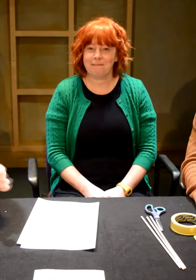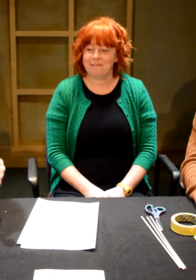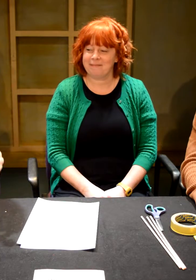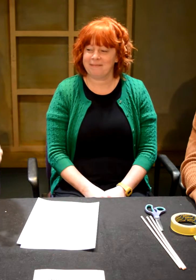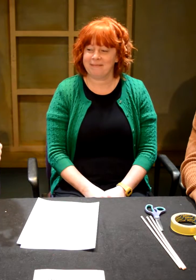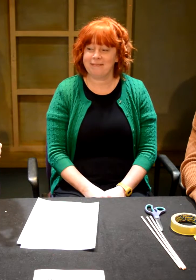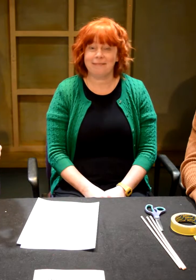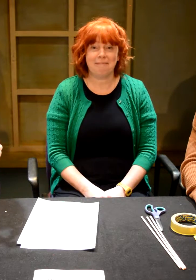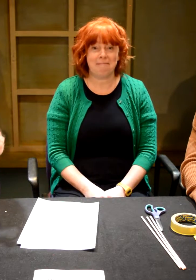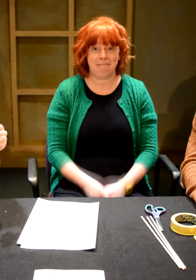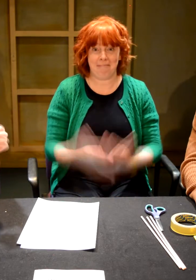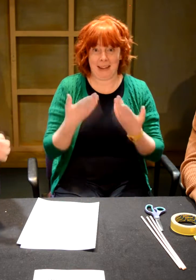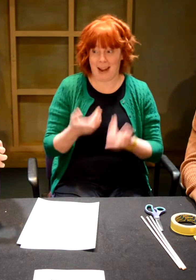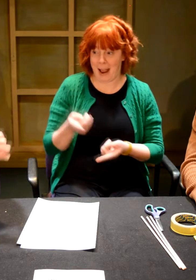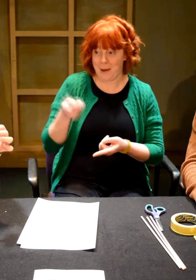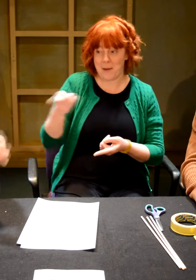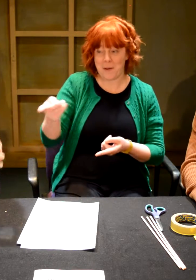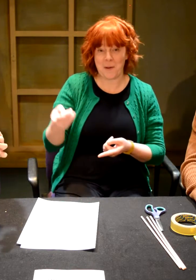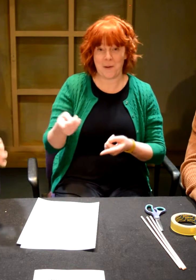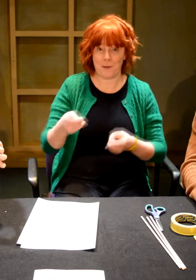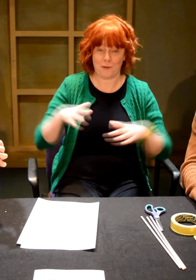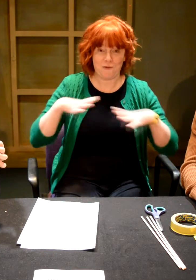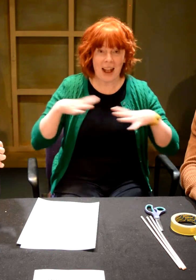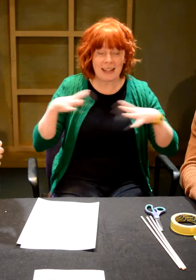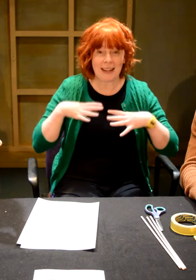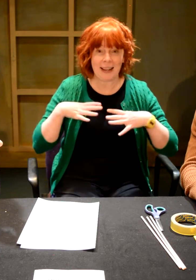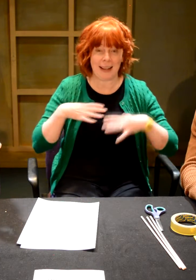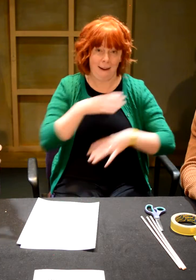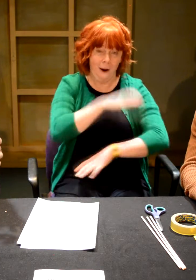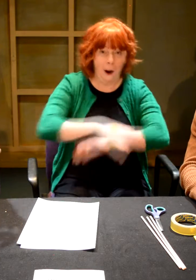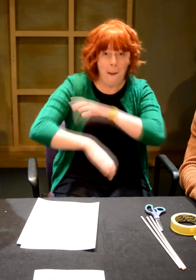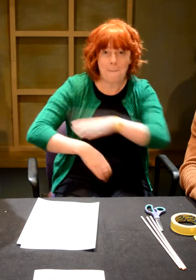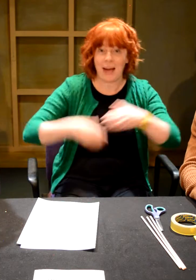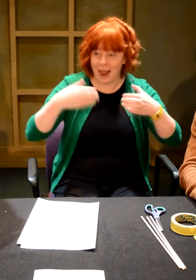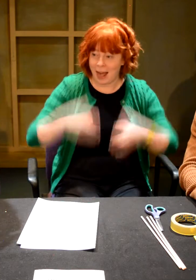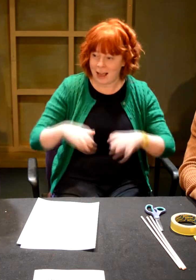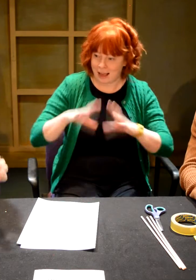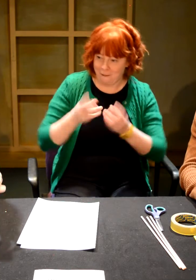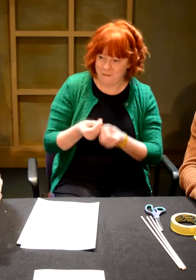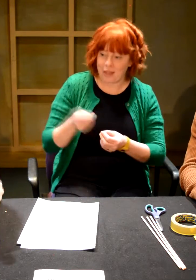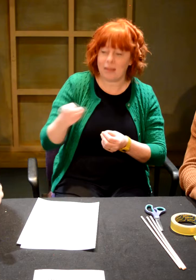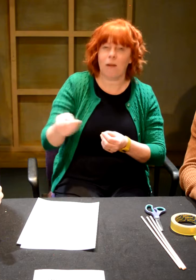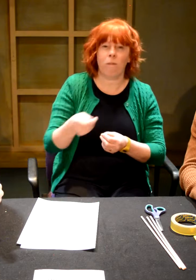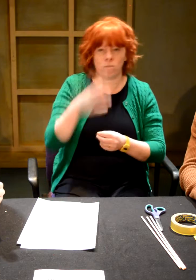[Jess] So now we have all our limbs pinned on. And sticking the pins through can be